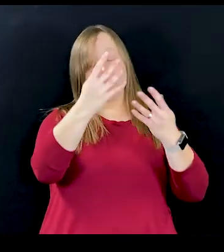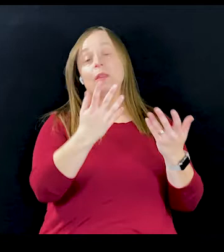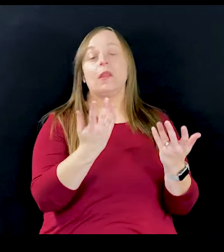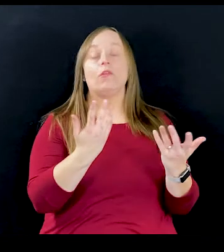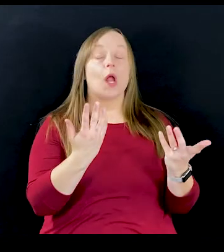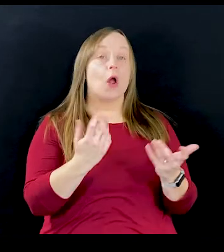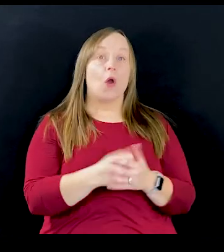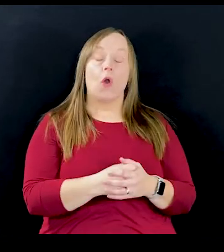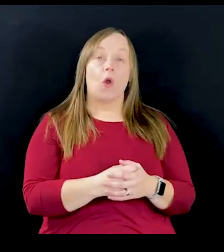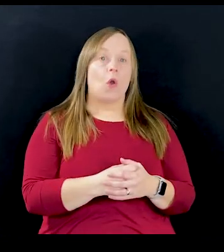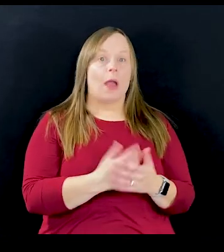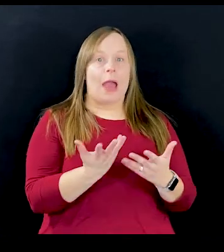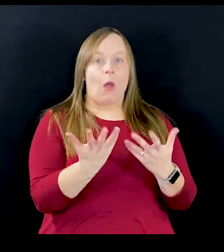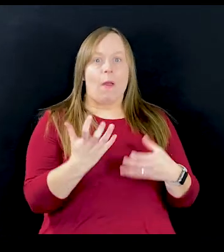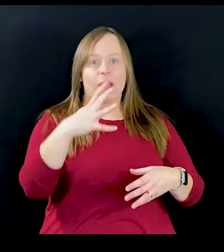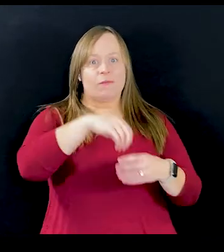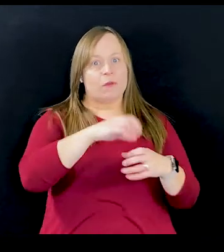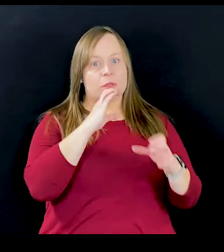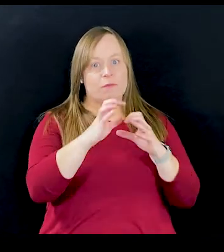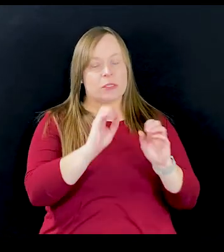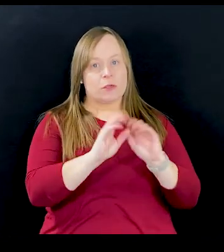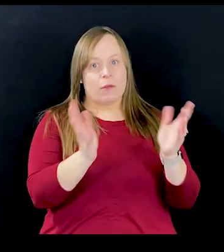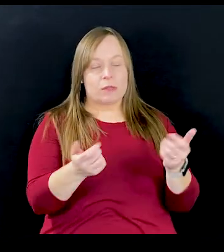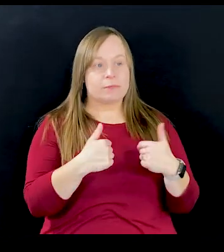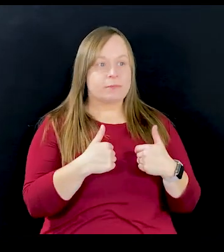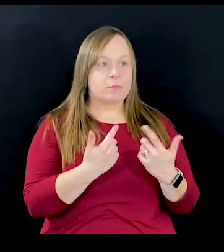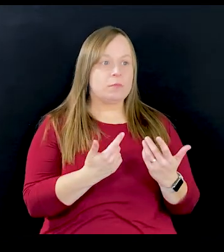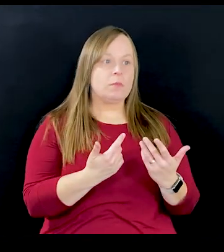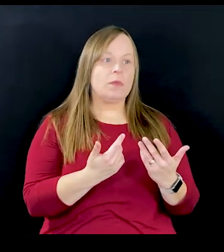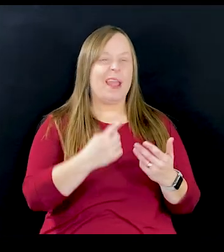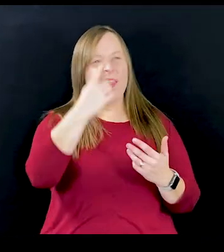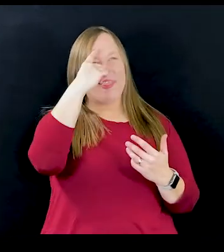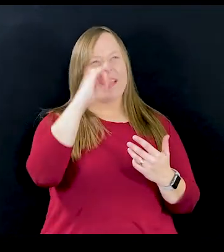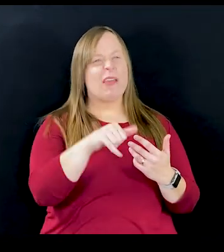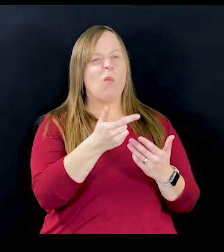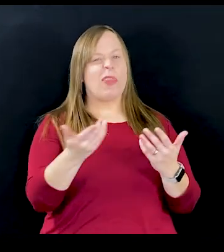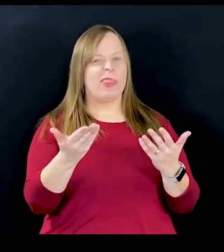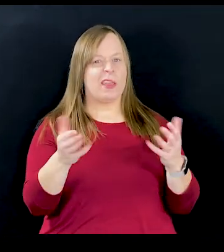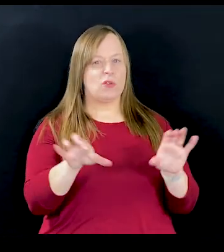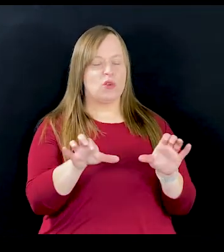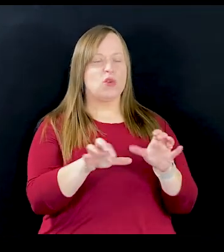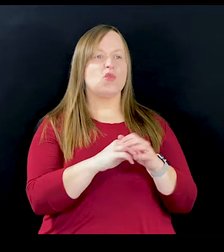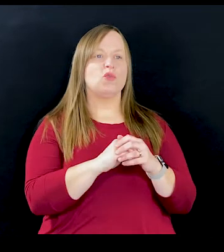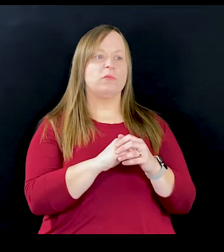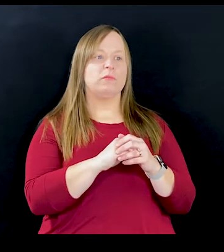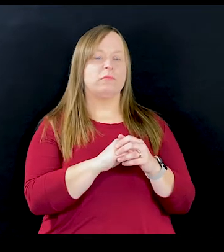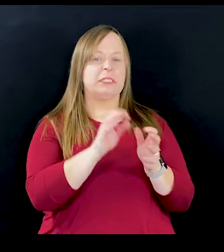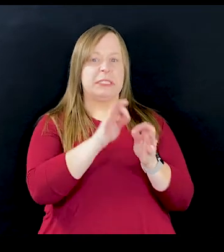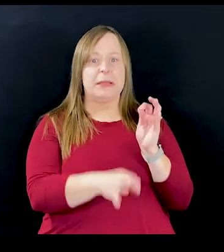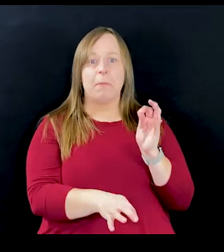So I've really wanted to get involved in this conversation. And I think that one thing that we can do-- that's pretty simple.